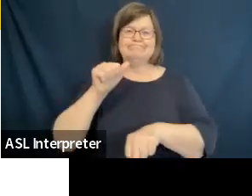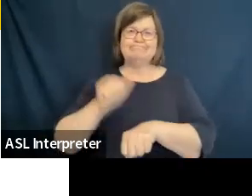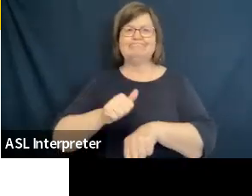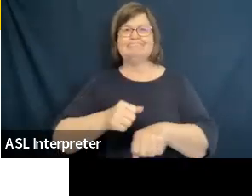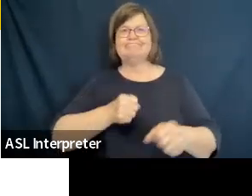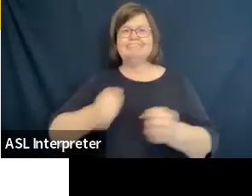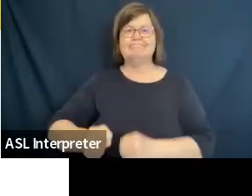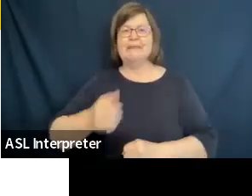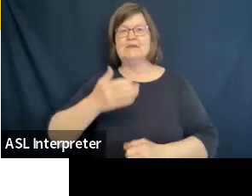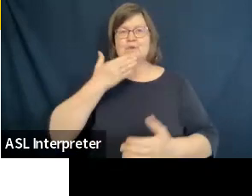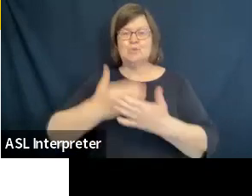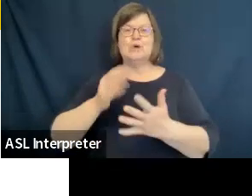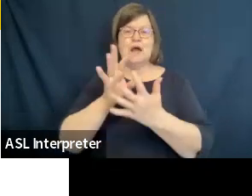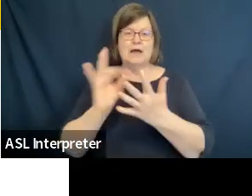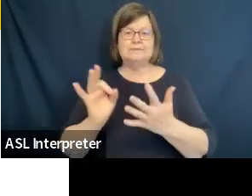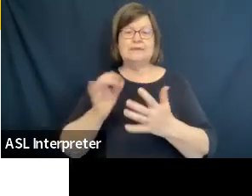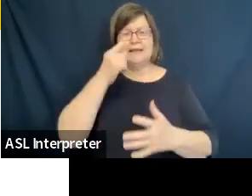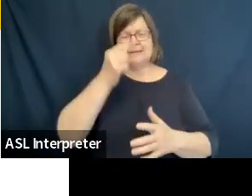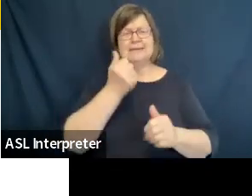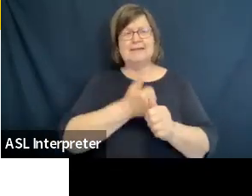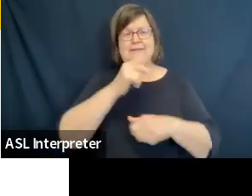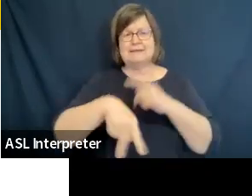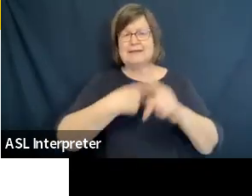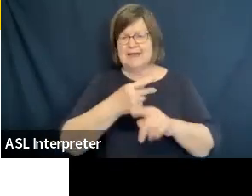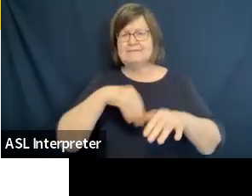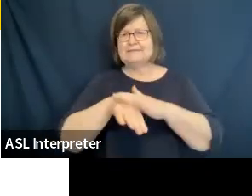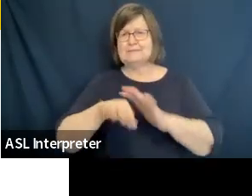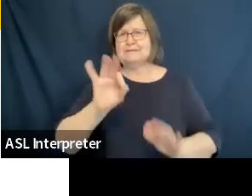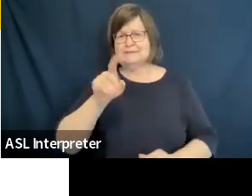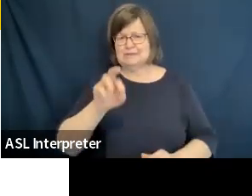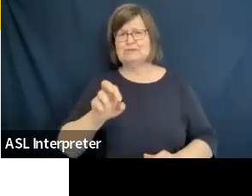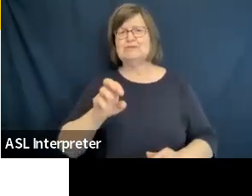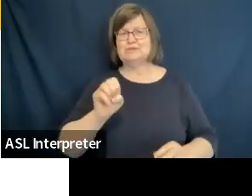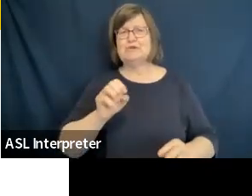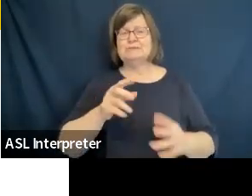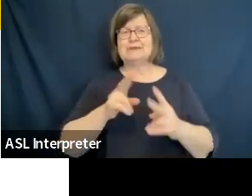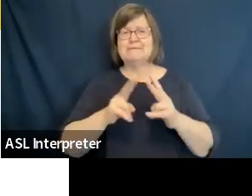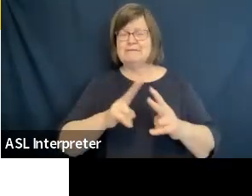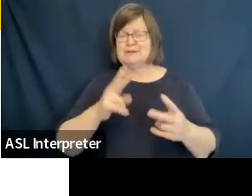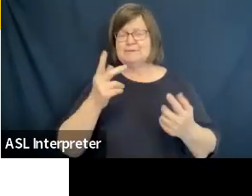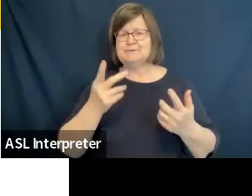and I think every time of accessibility feature has been very thoughtfully considered,